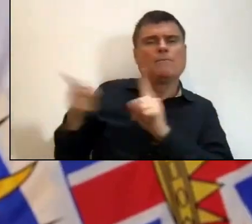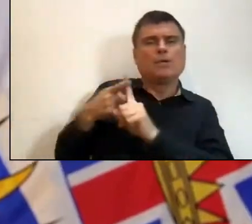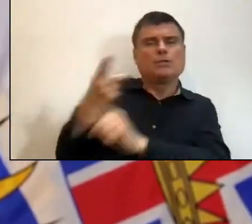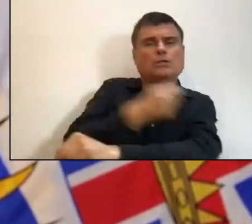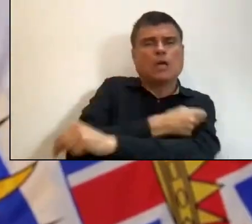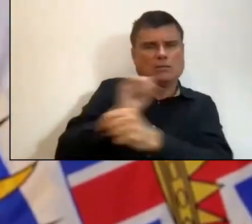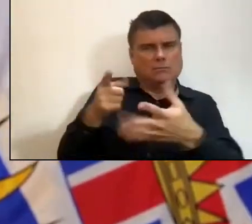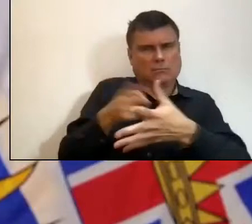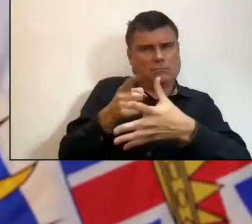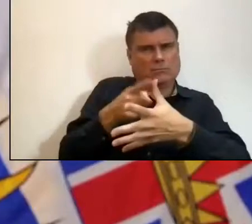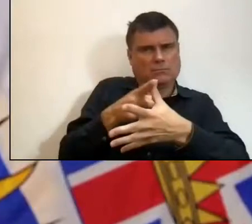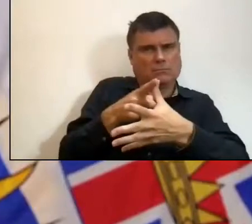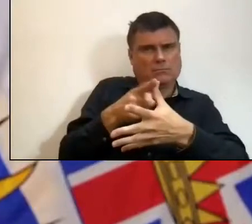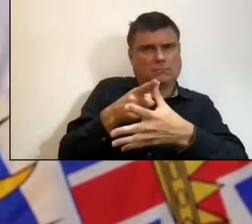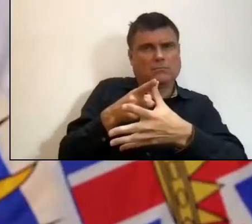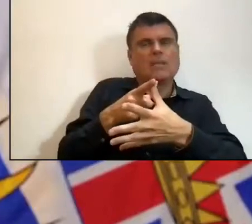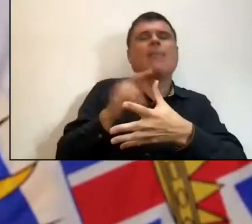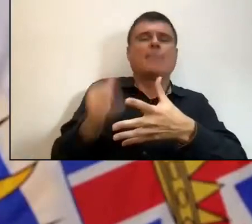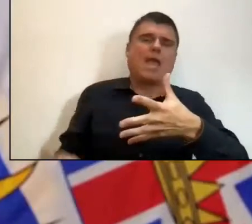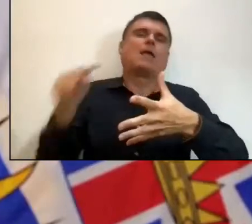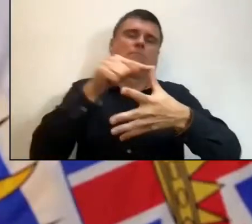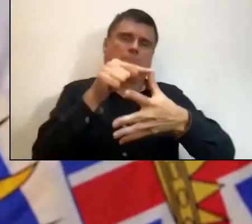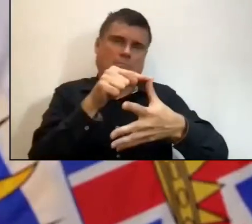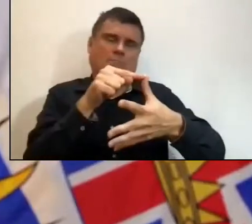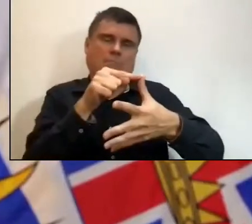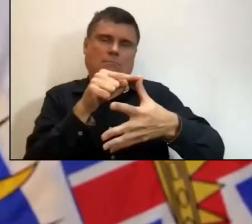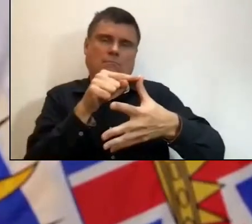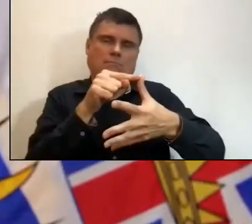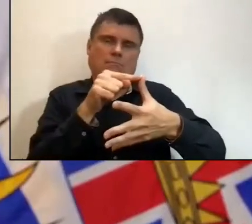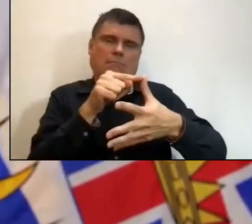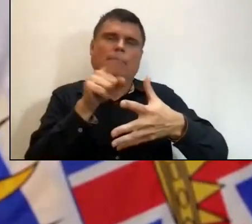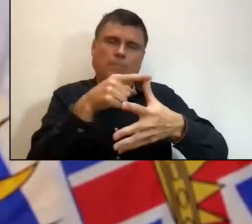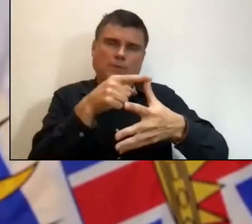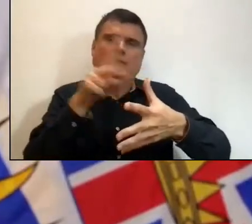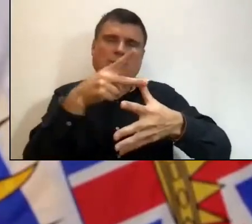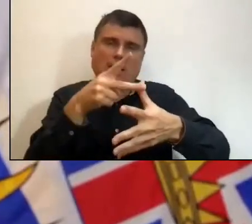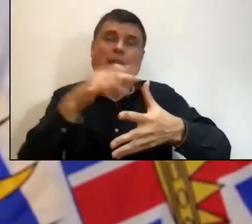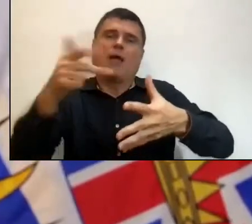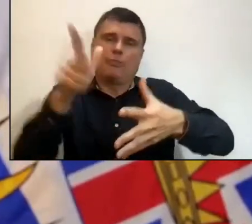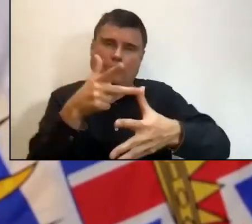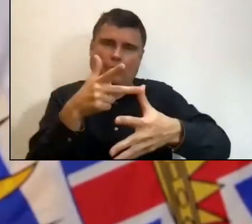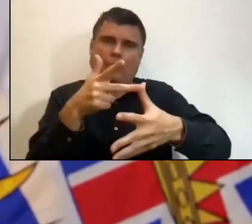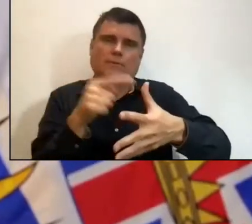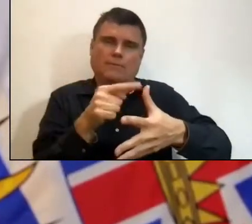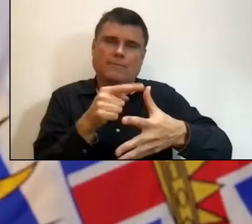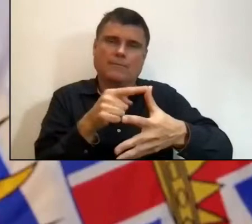We have a catch that people who are at seven and a half months are automatically included no